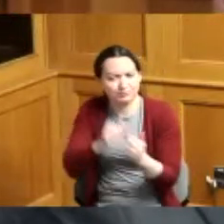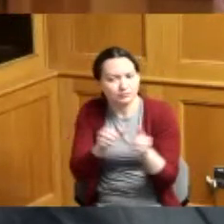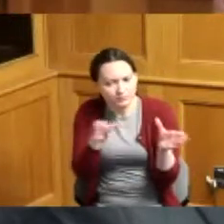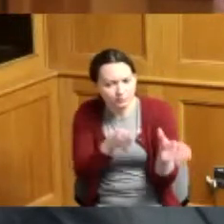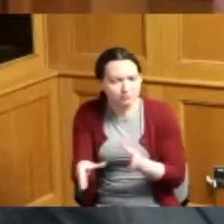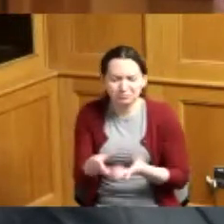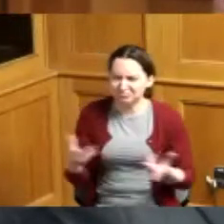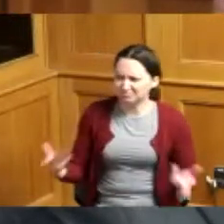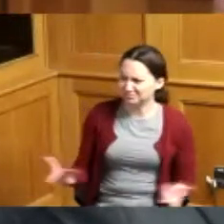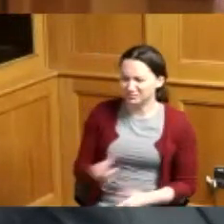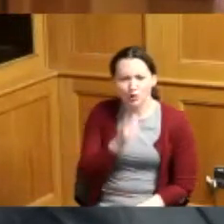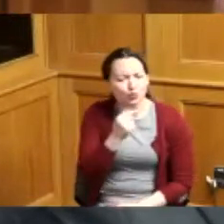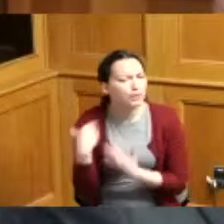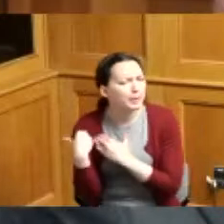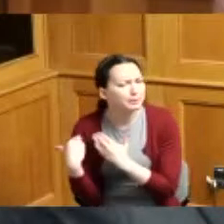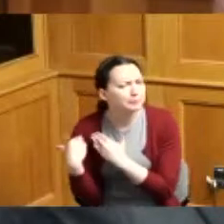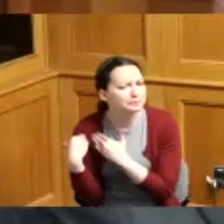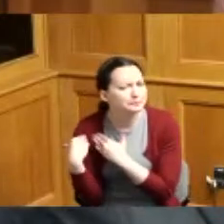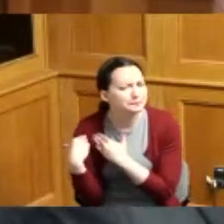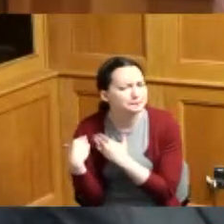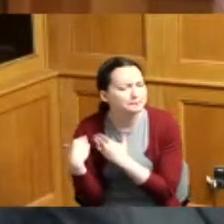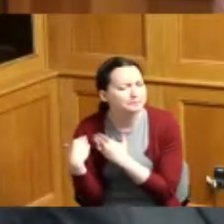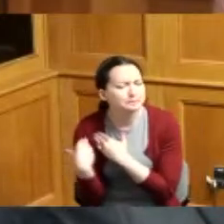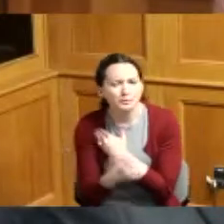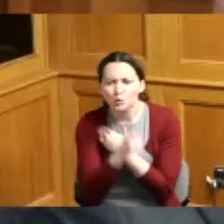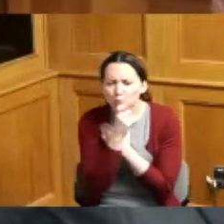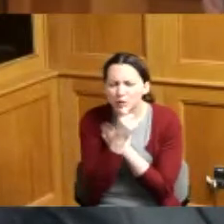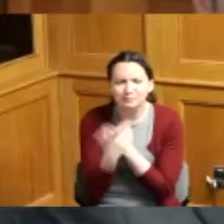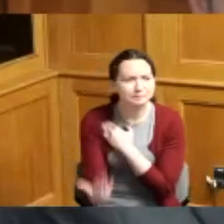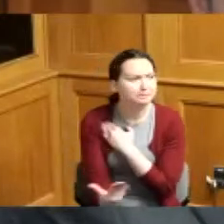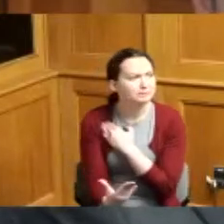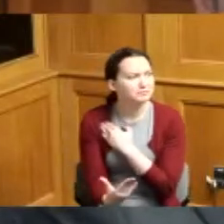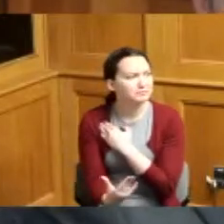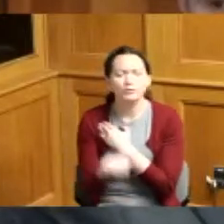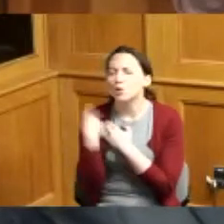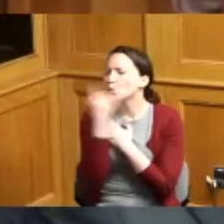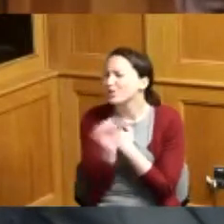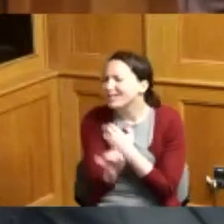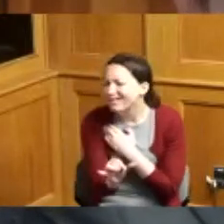you know whose responsibility is that and uh you know what would that look like and so we asked the